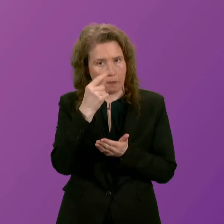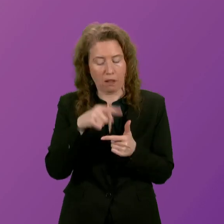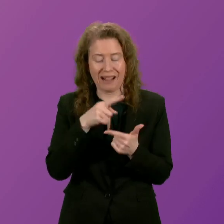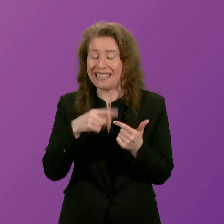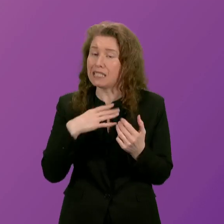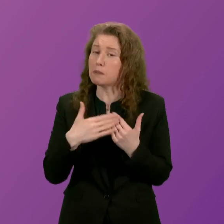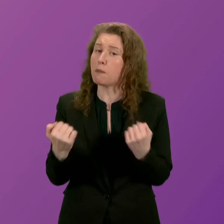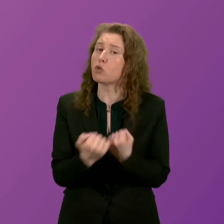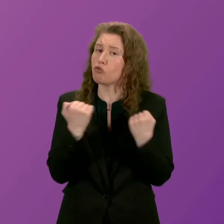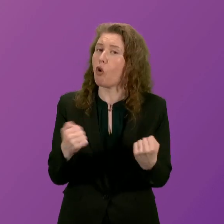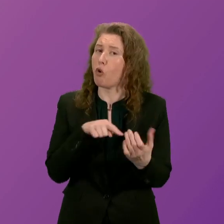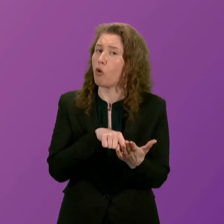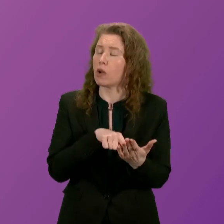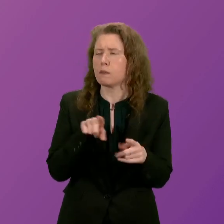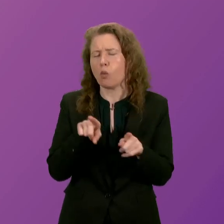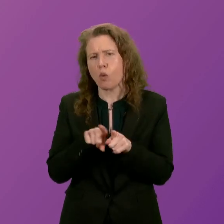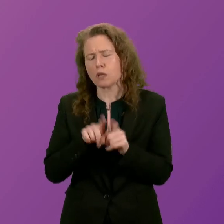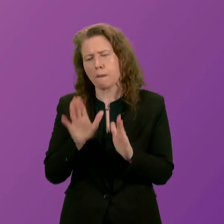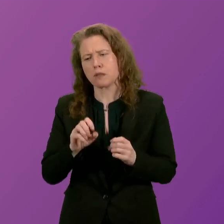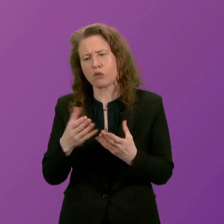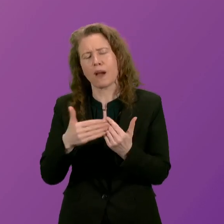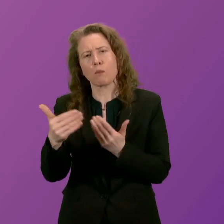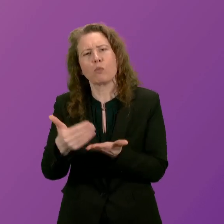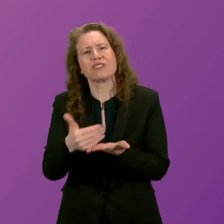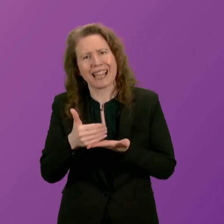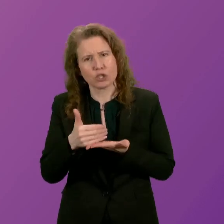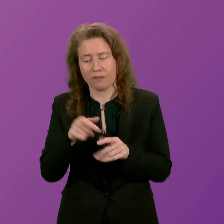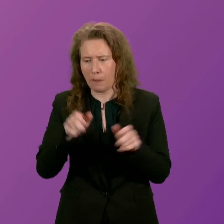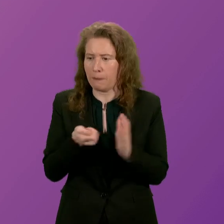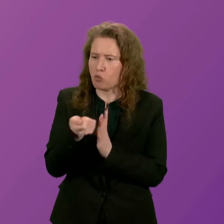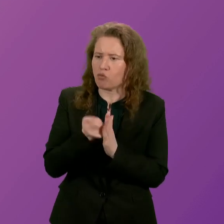going to do that. It must also provide more protection for people who rent their homes.